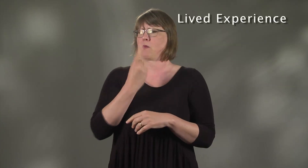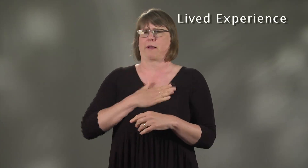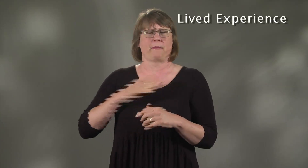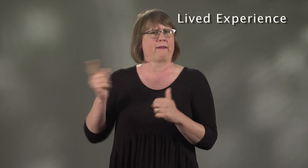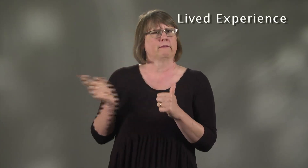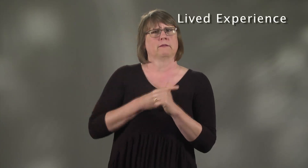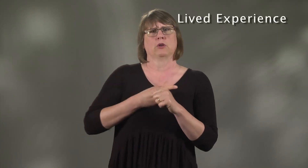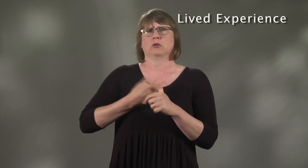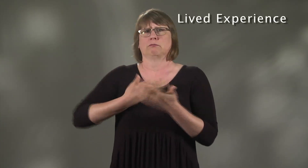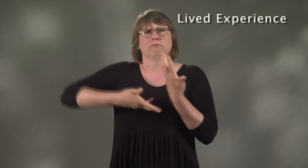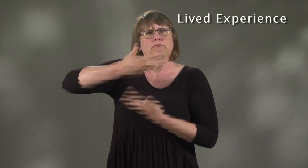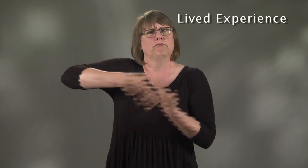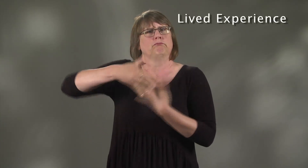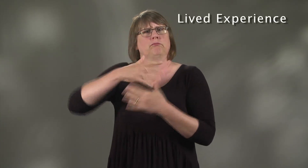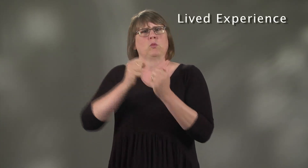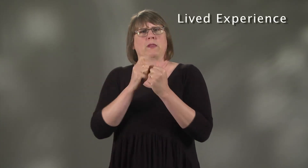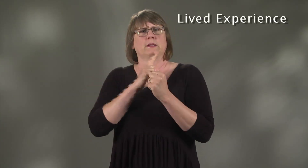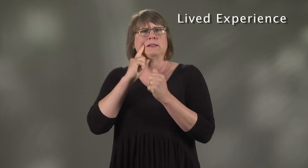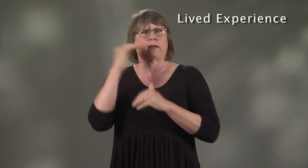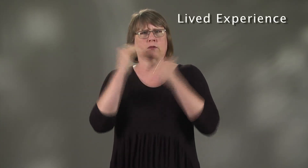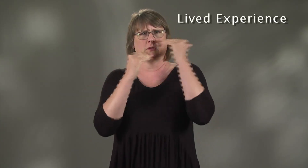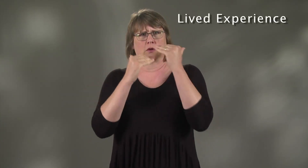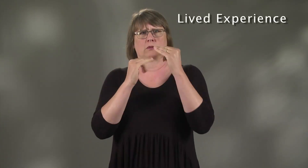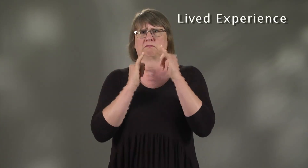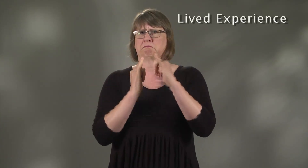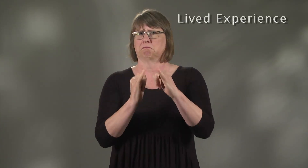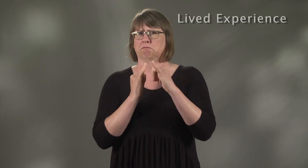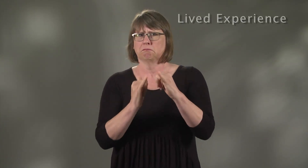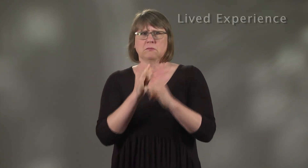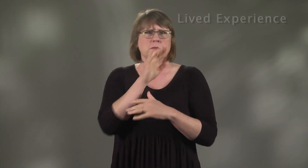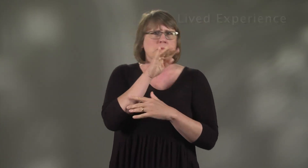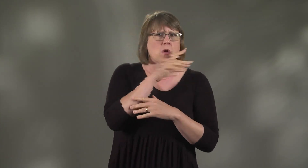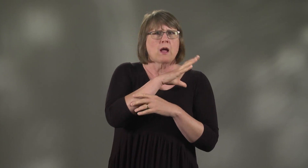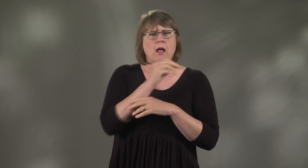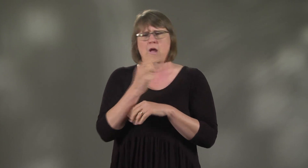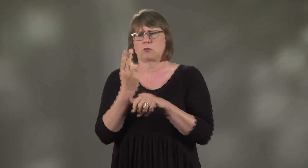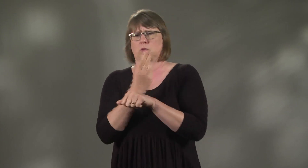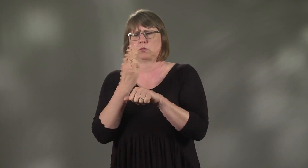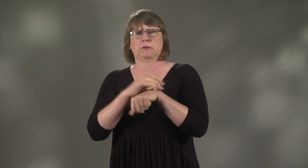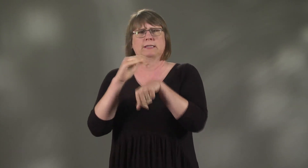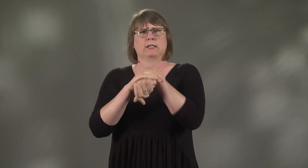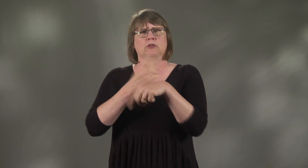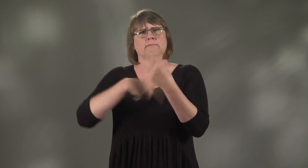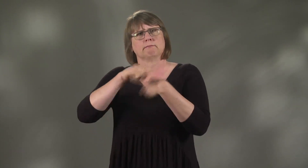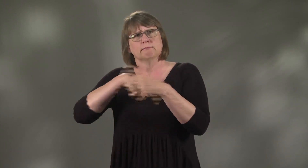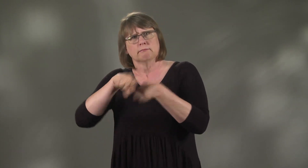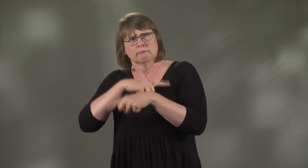This is what was one of my first interactions with a deaf adult who also spoke and used more English-based sign language.